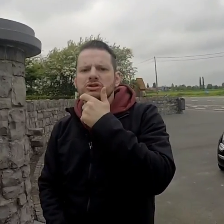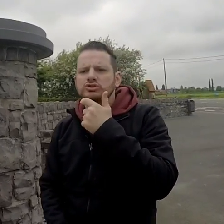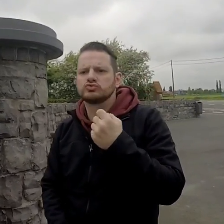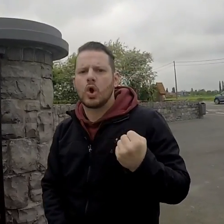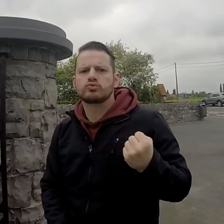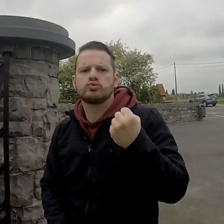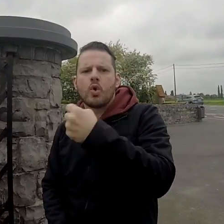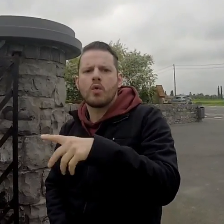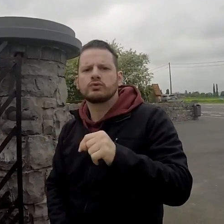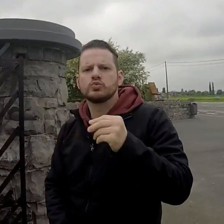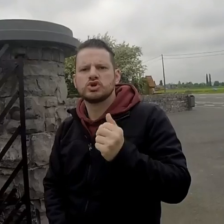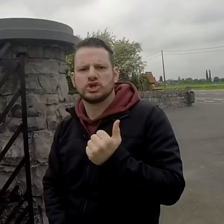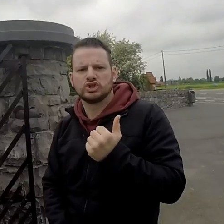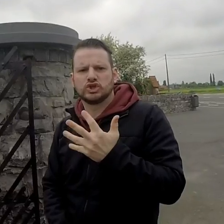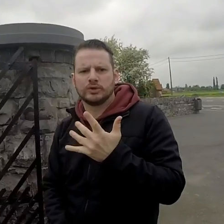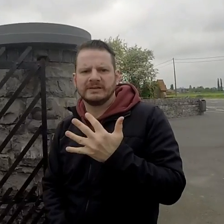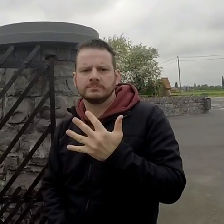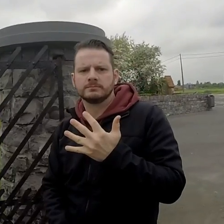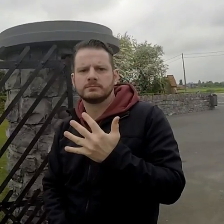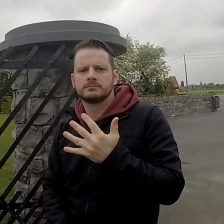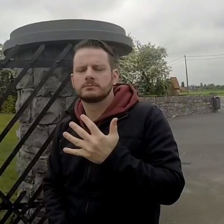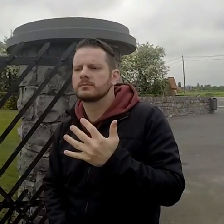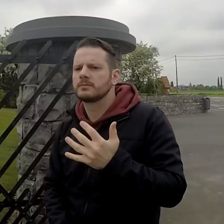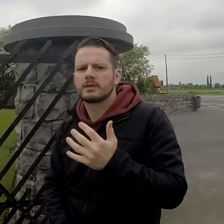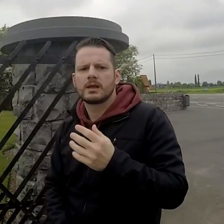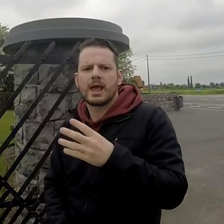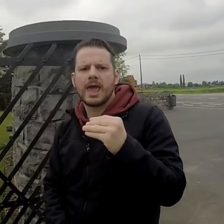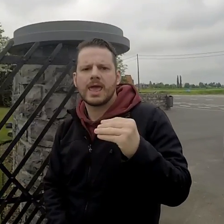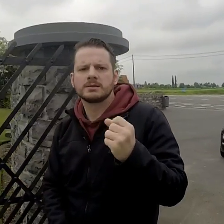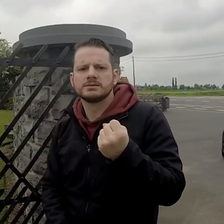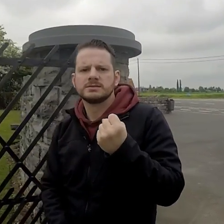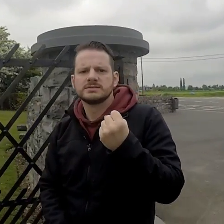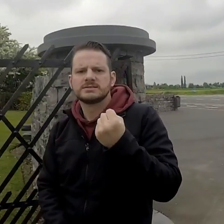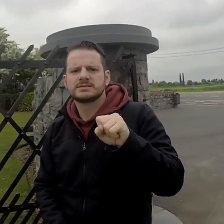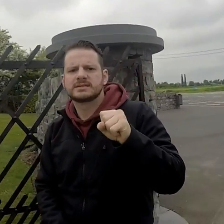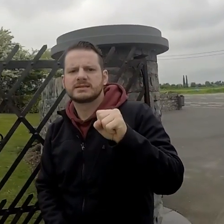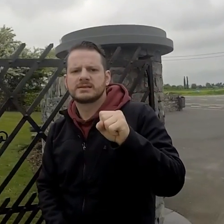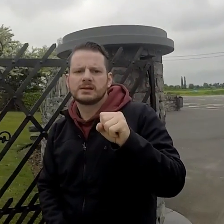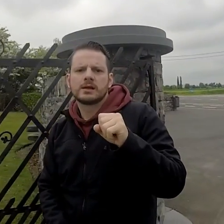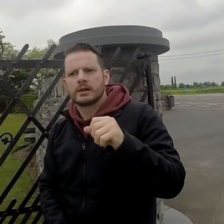The British drove to Germany to attempt saving a lot of Irish people.